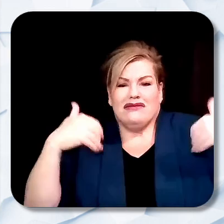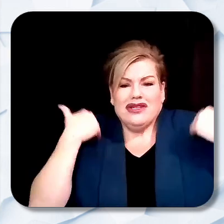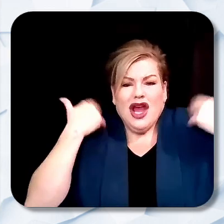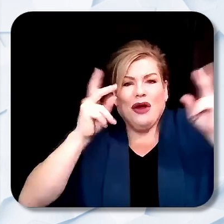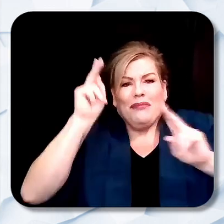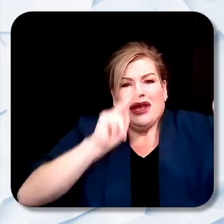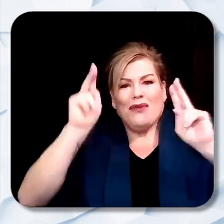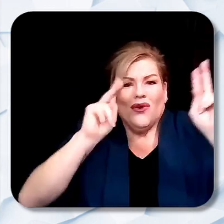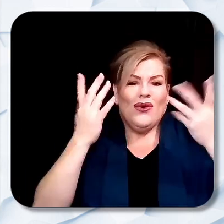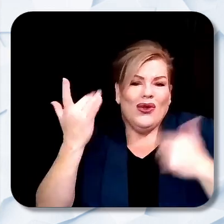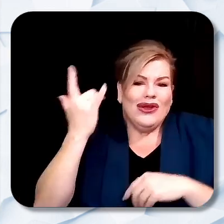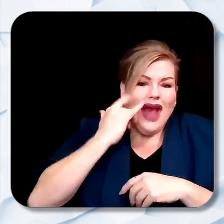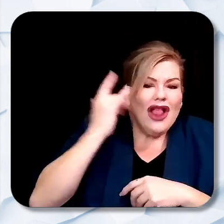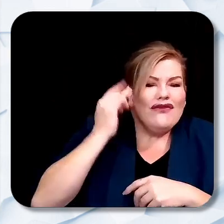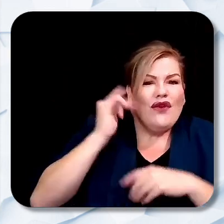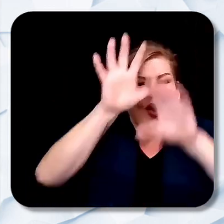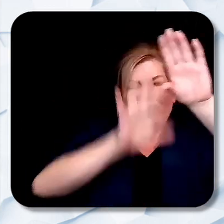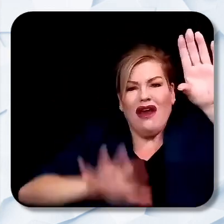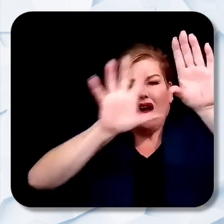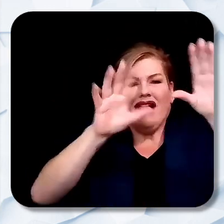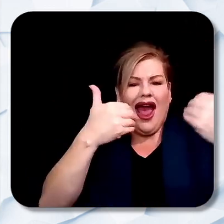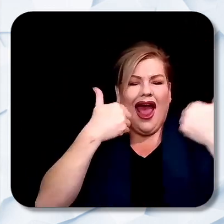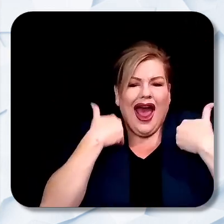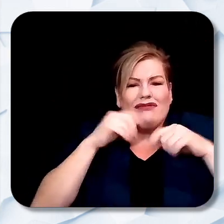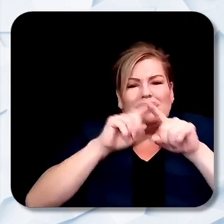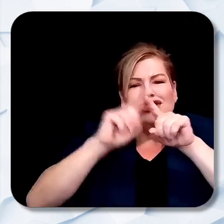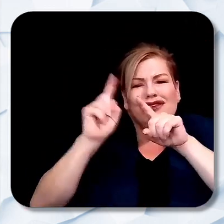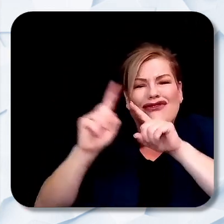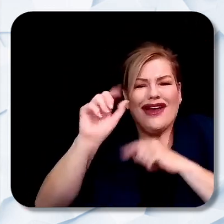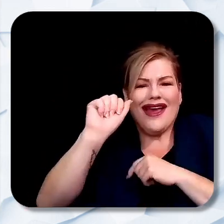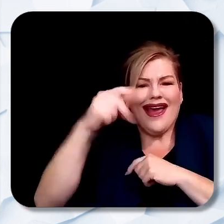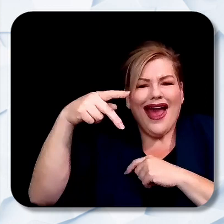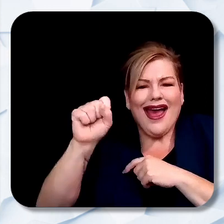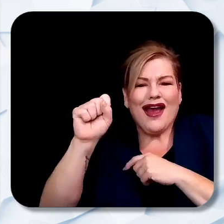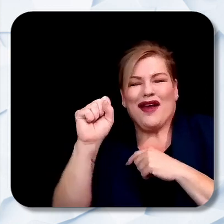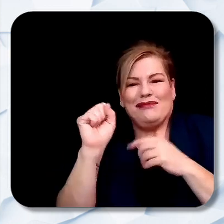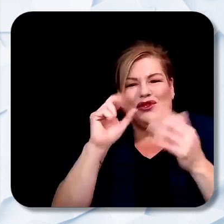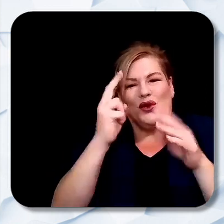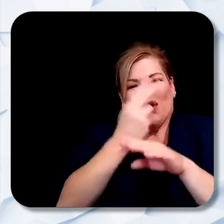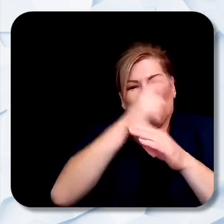the California school system who have those apps that those drug traffickers are there. We see some